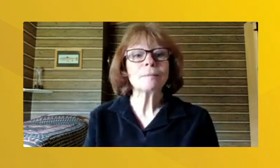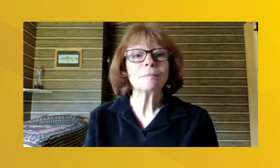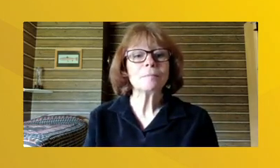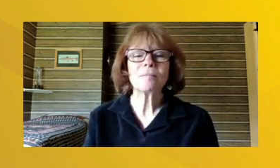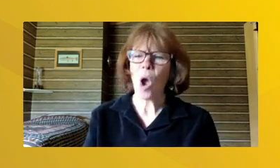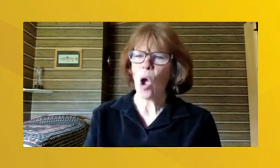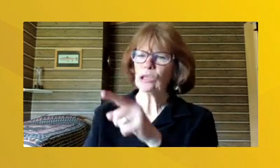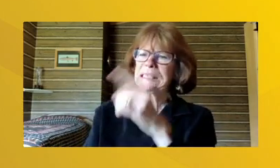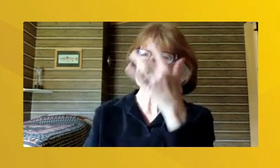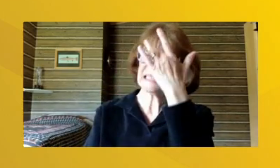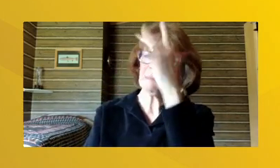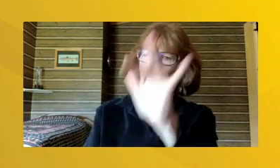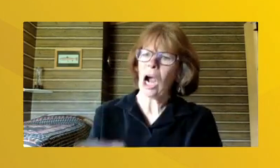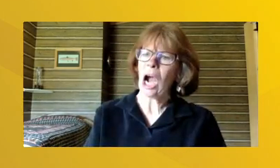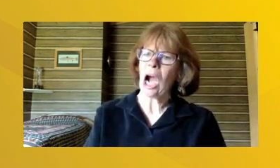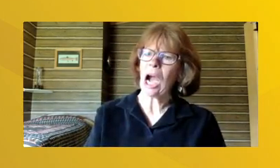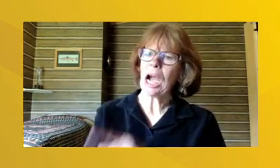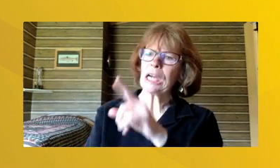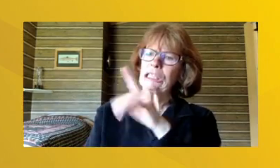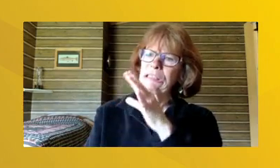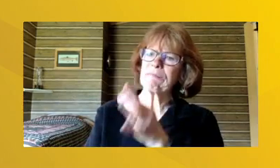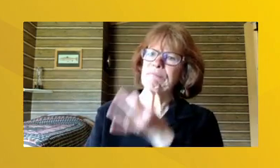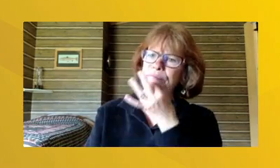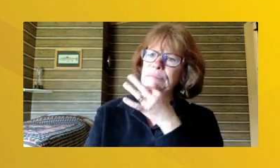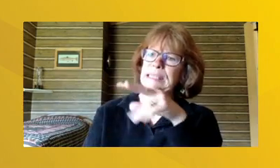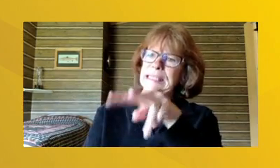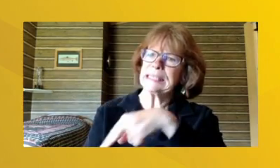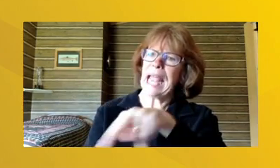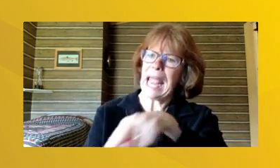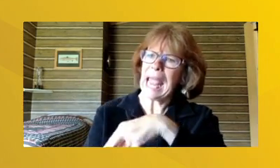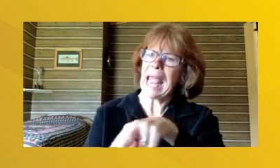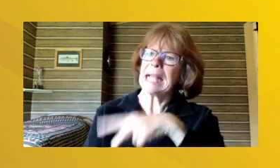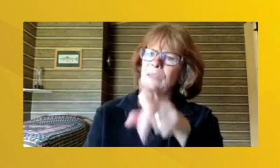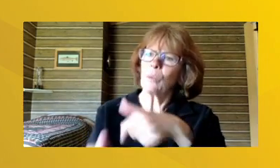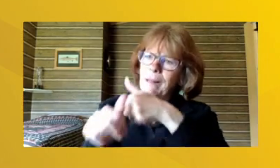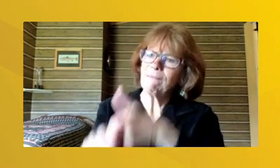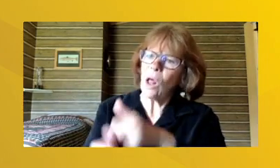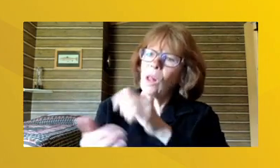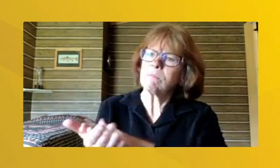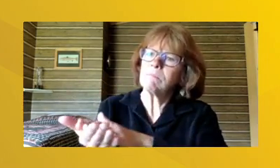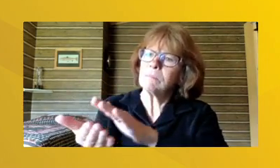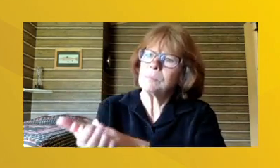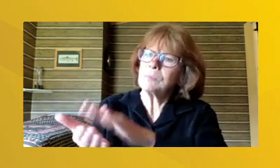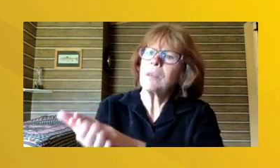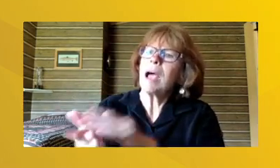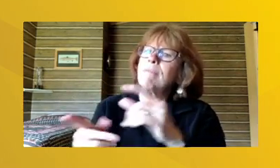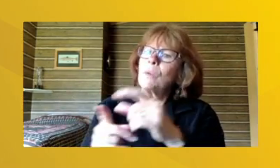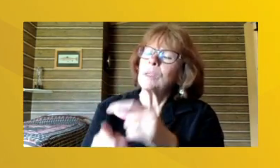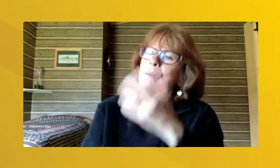I can't believe how good she can dance and move and listen to words and everything. Wow.